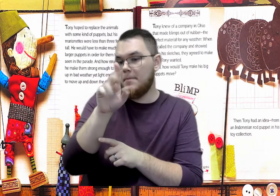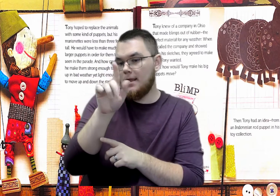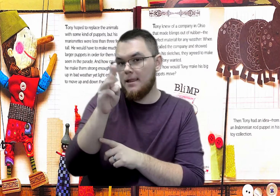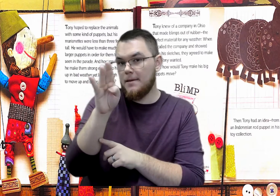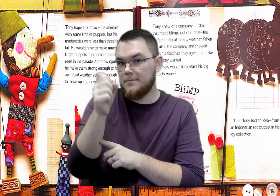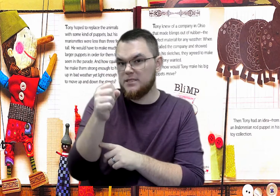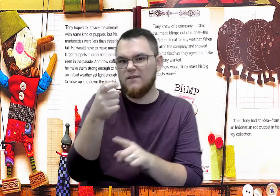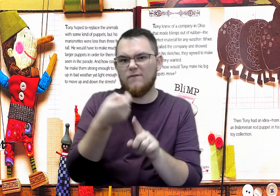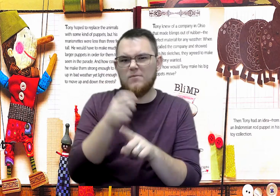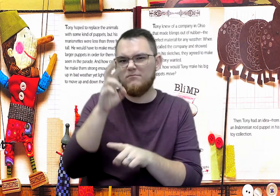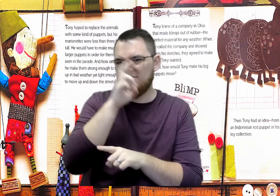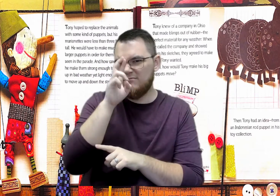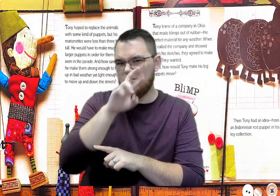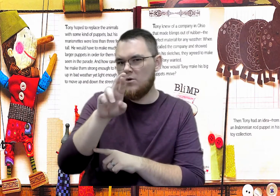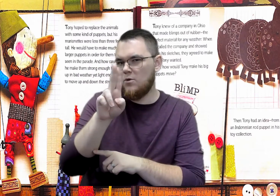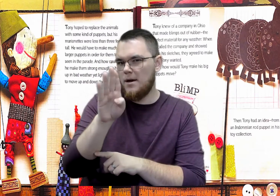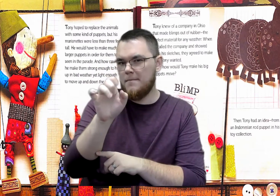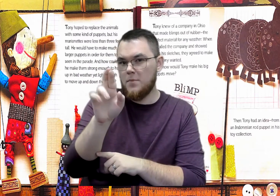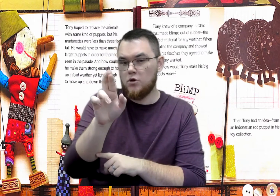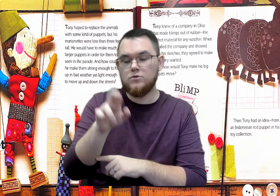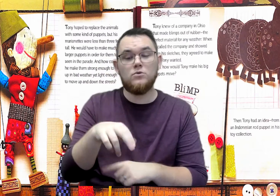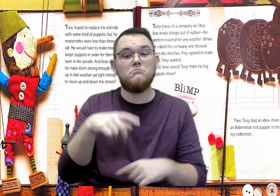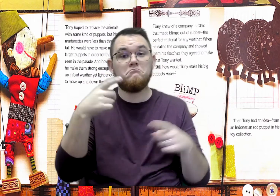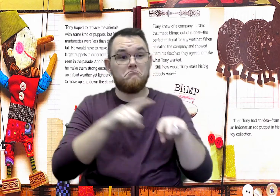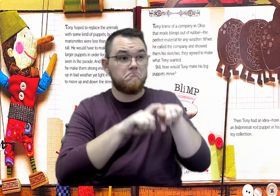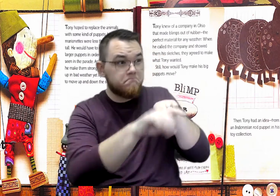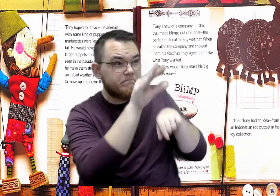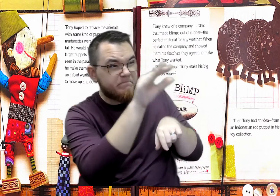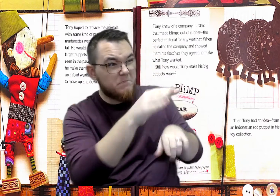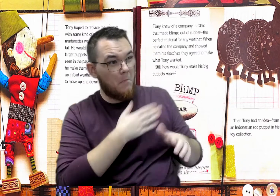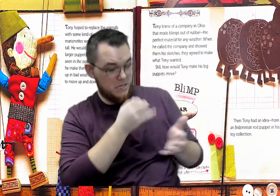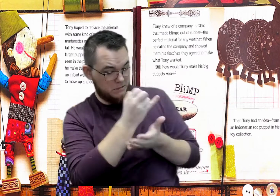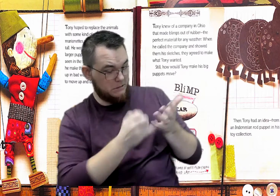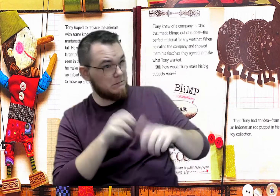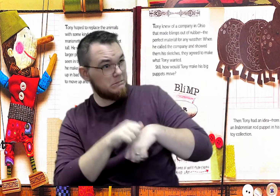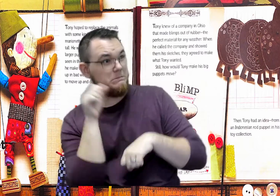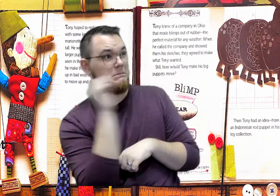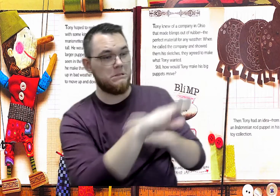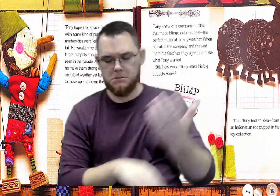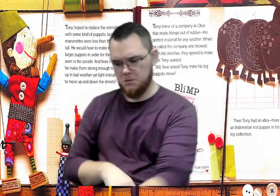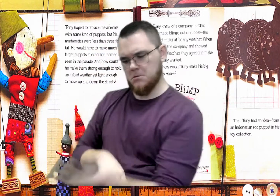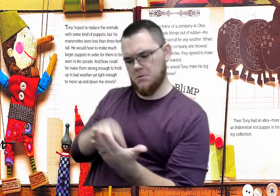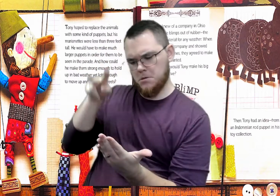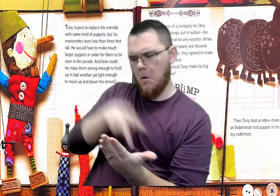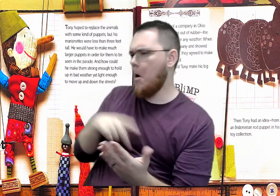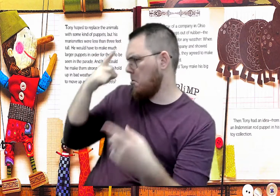When he called the company and showed them his sketches, they agreed to make what Tony wanted.